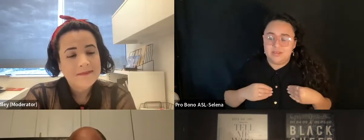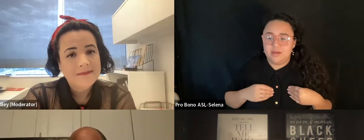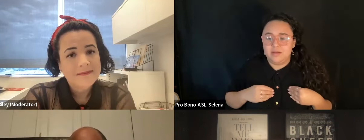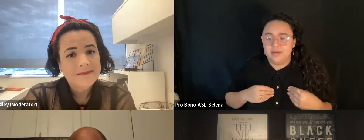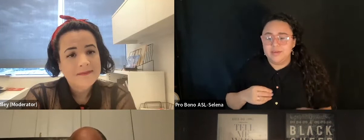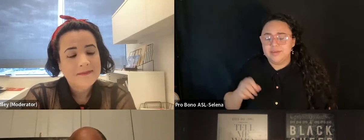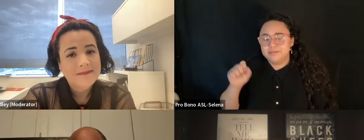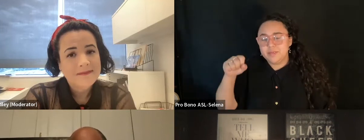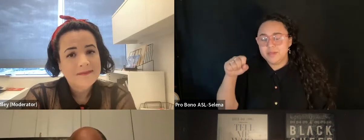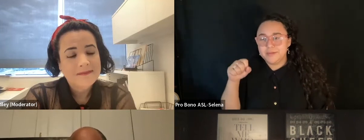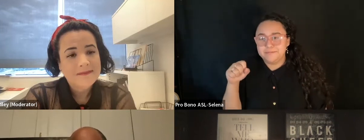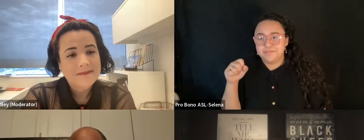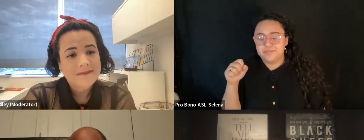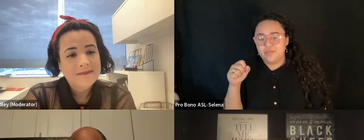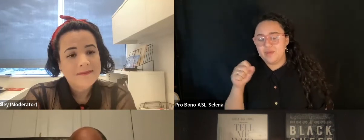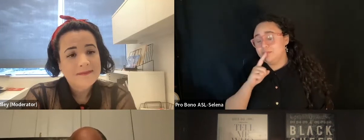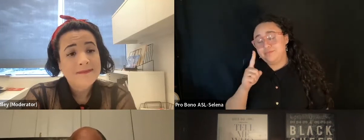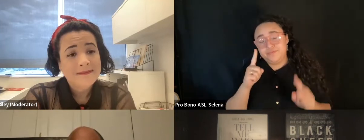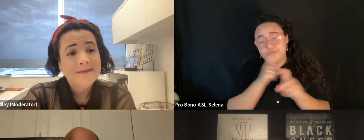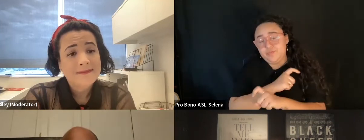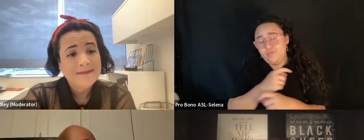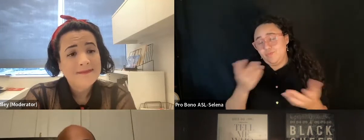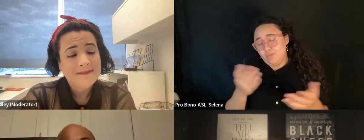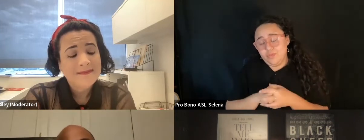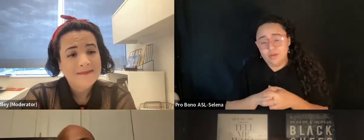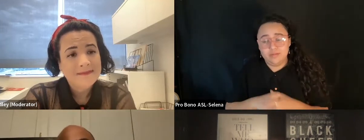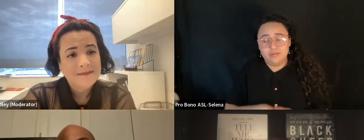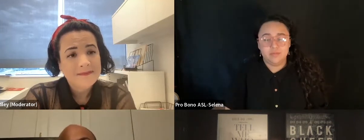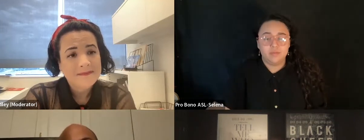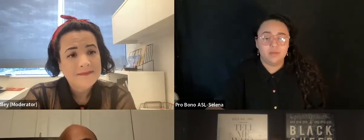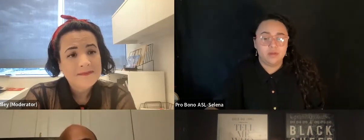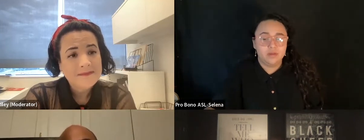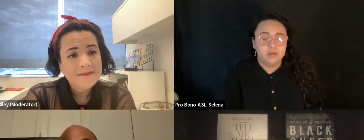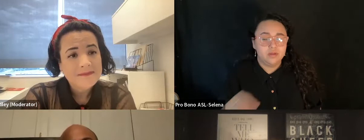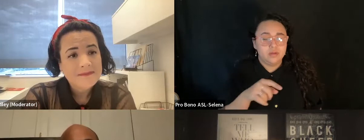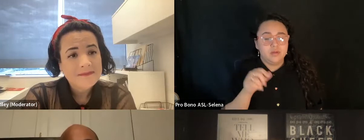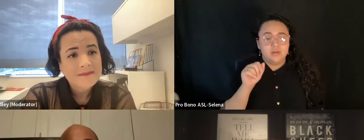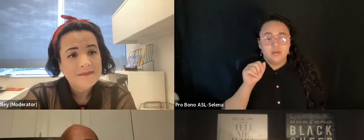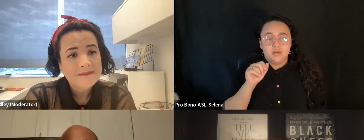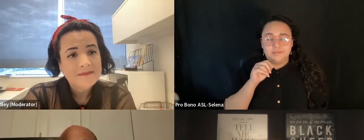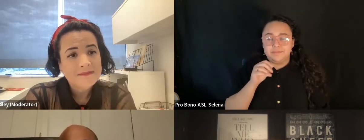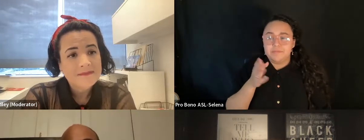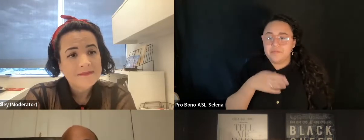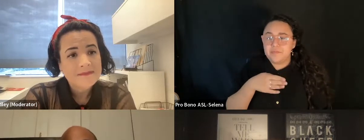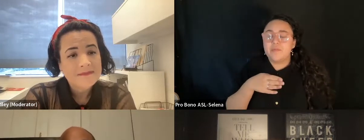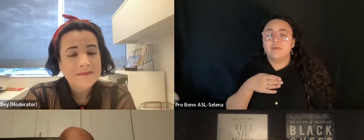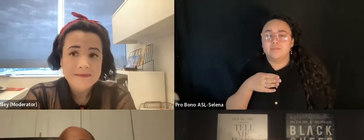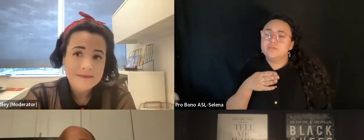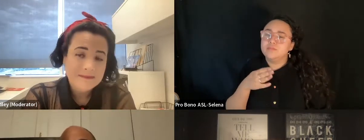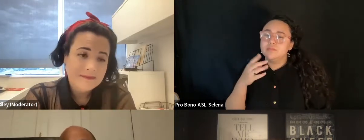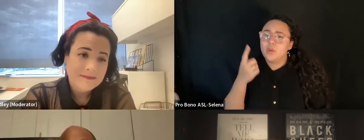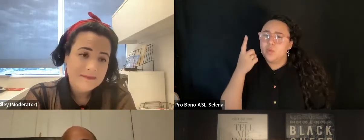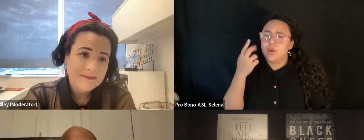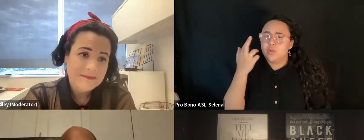I think one of the reasons why there is this sort of enduring fascination with the